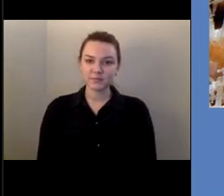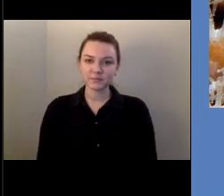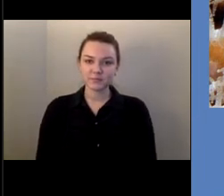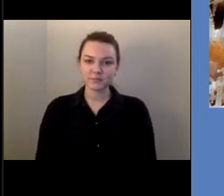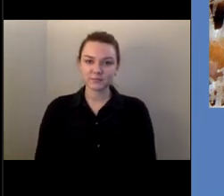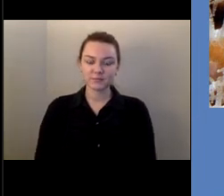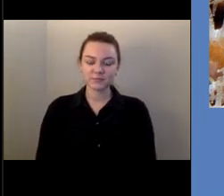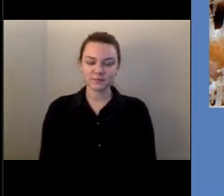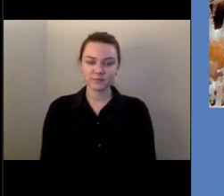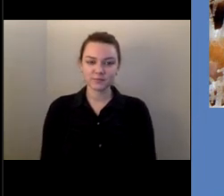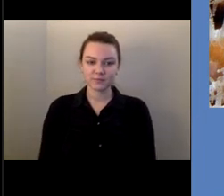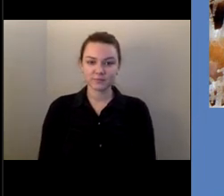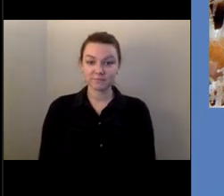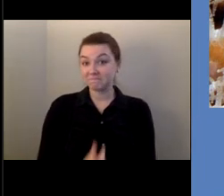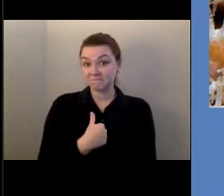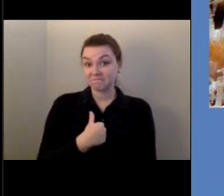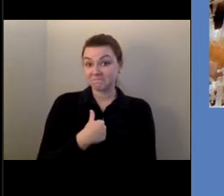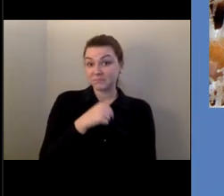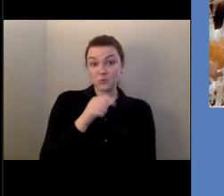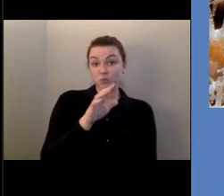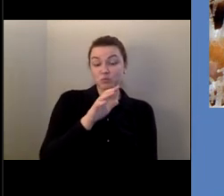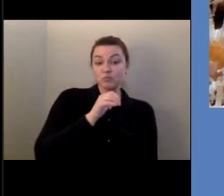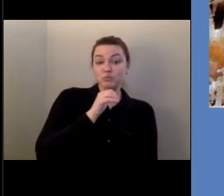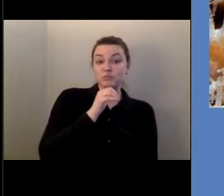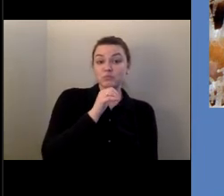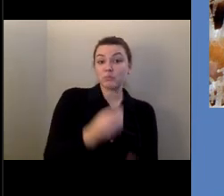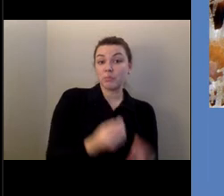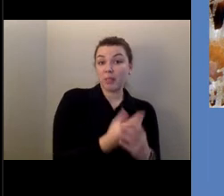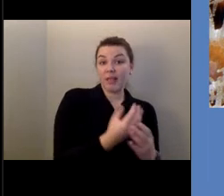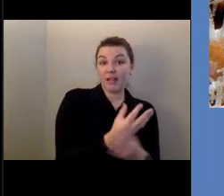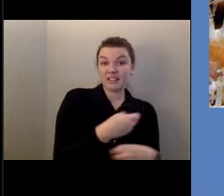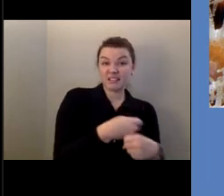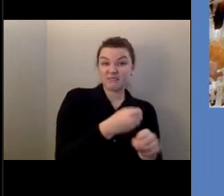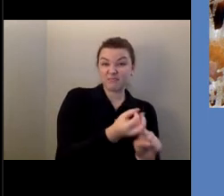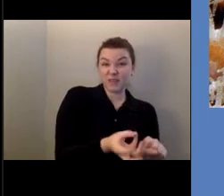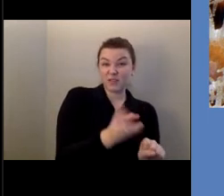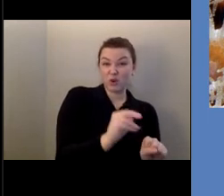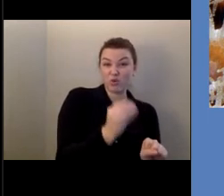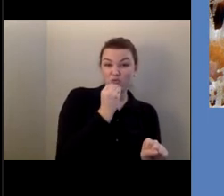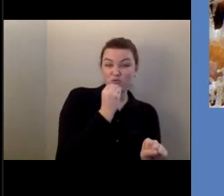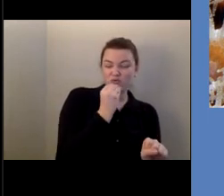So unlike plants, corals do not make their own food. Corals are predators.